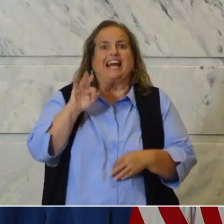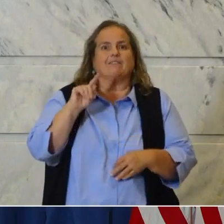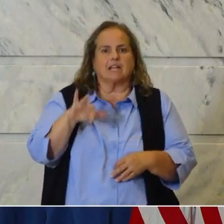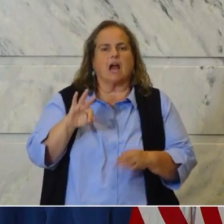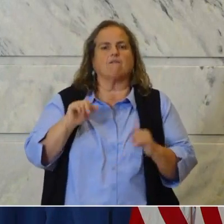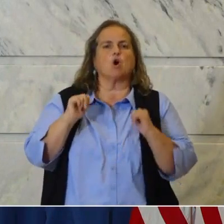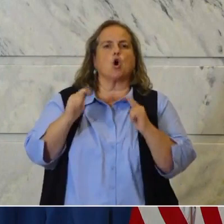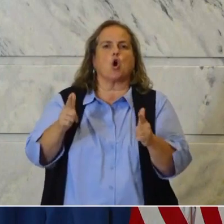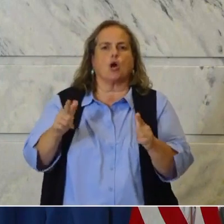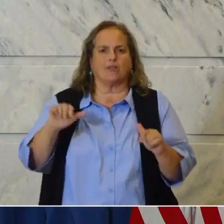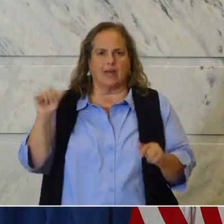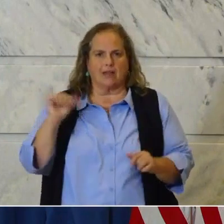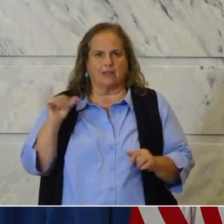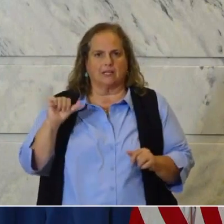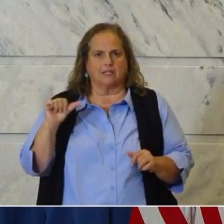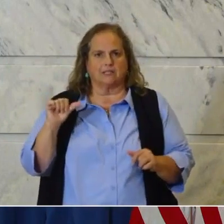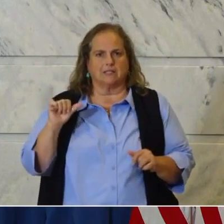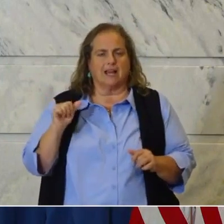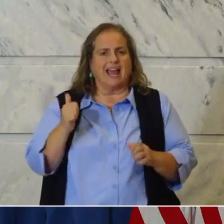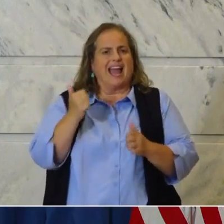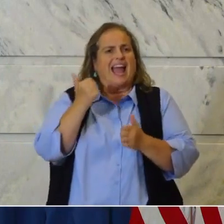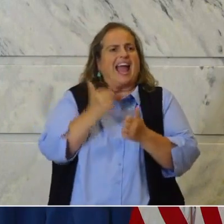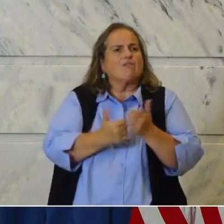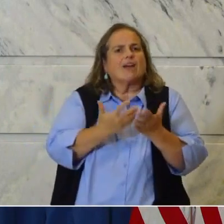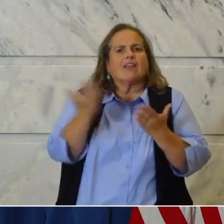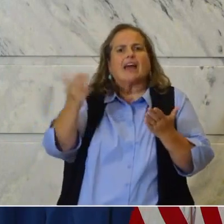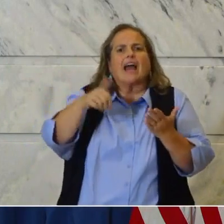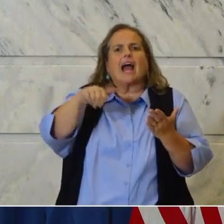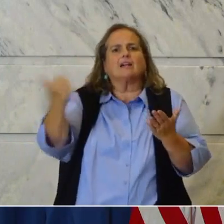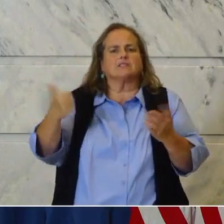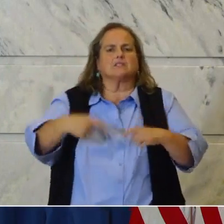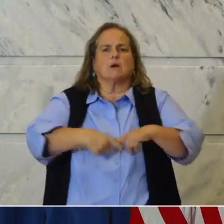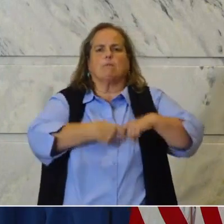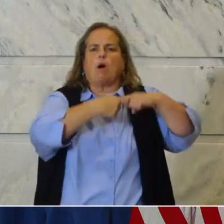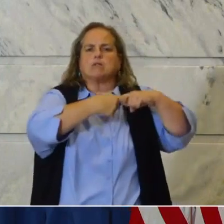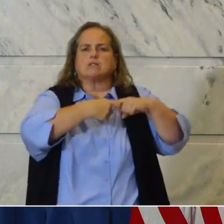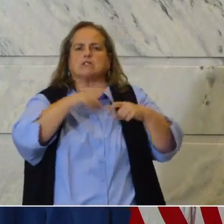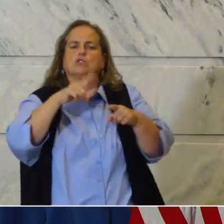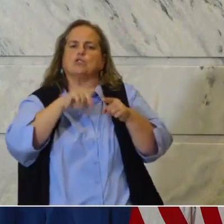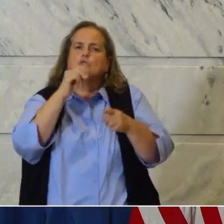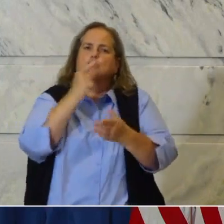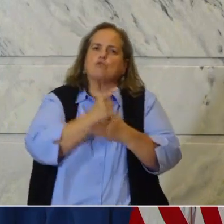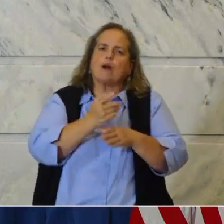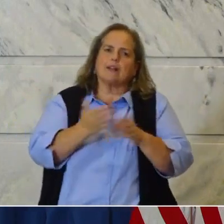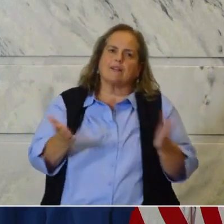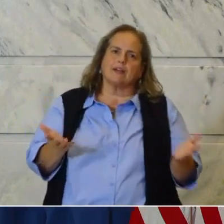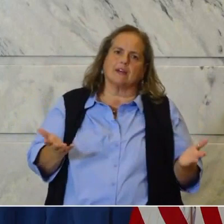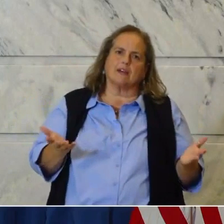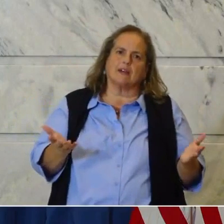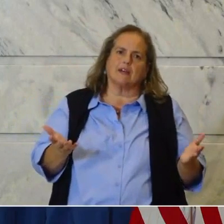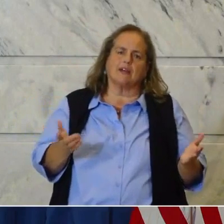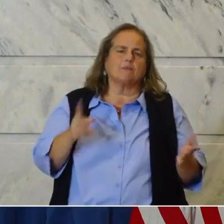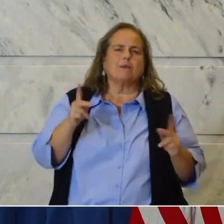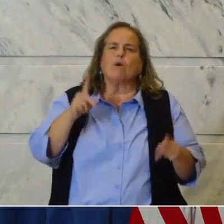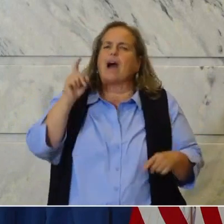athletes, and everything else is fully on pause and we can do the right thing. You know what? People are gonna have to do the right thing. That's just that's